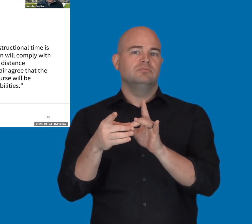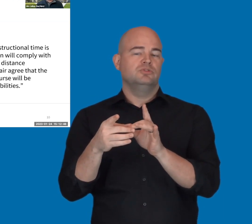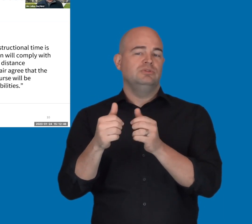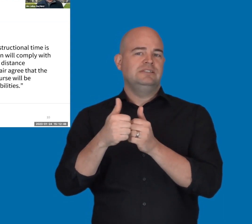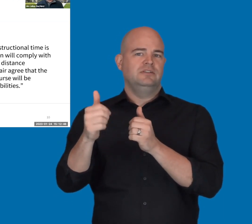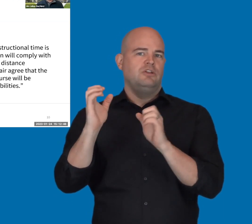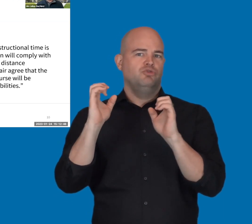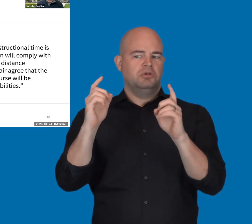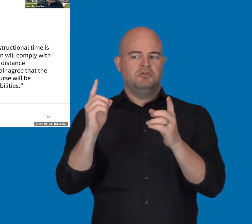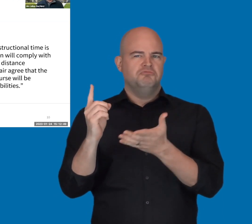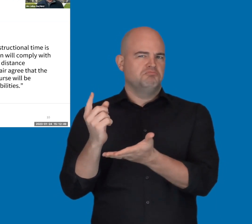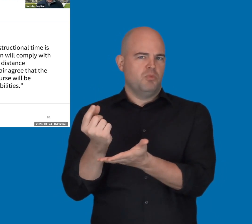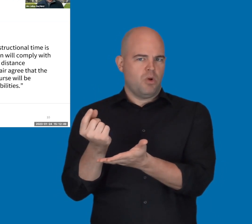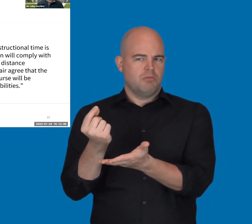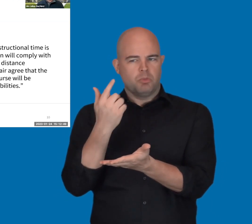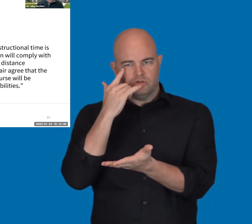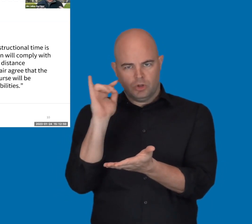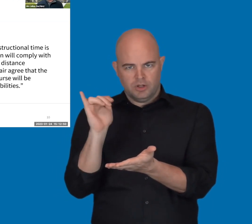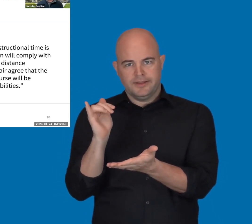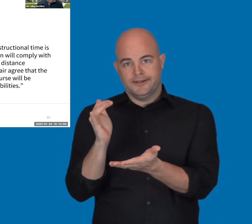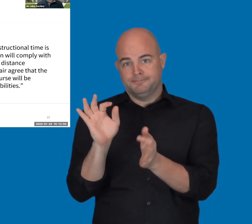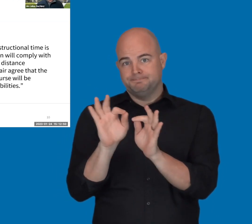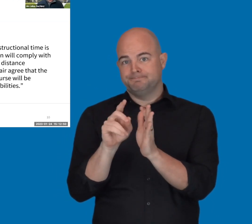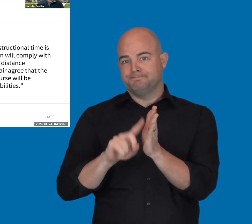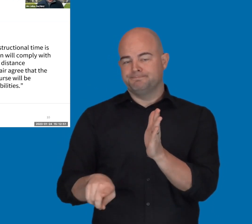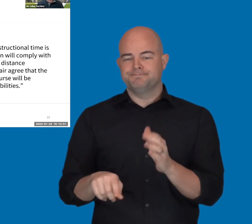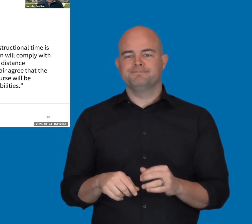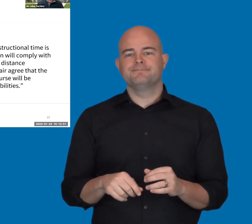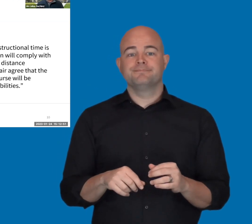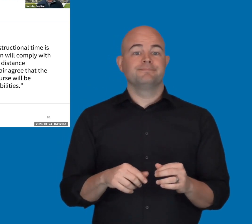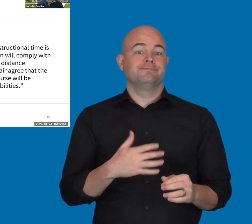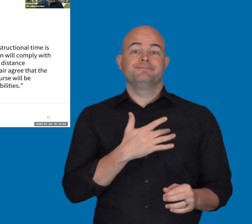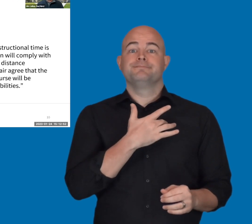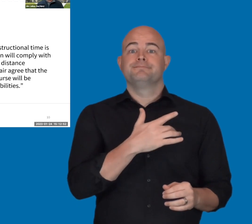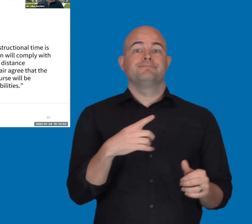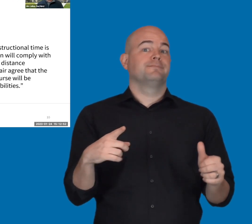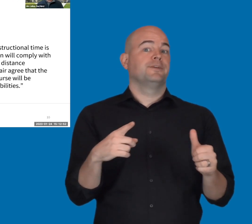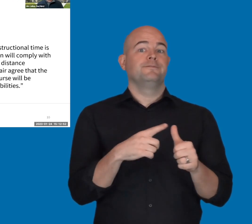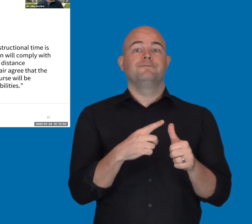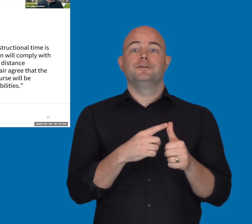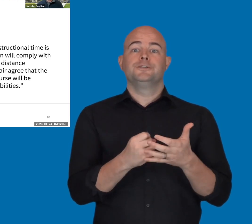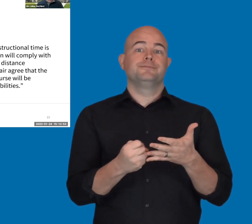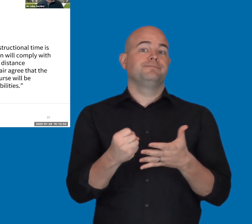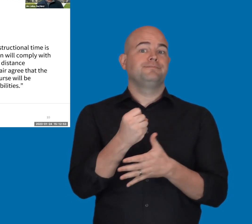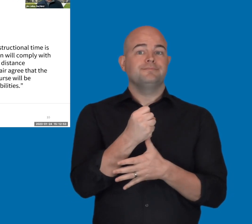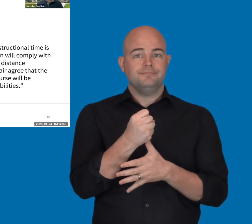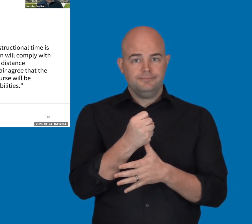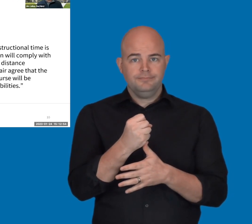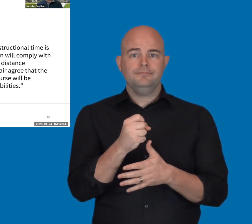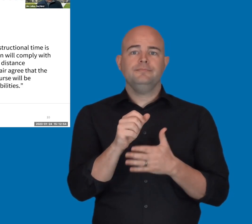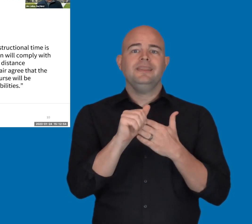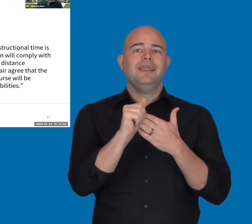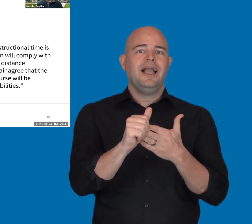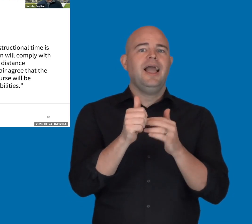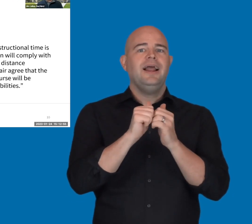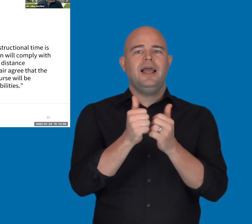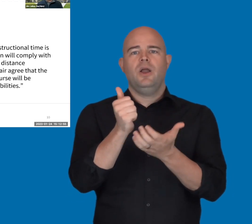We're a team in doing a lot of very specific things, but kind of the big picture as well. So, one of the things related to big picture when it comes